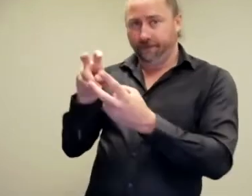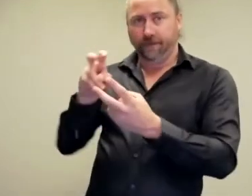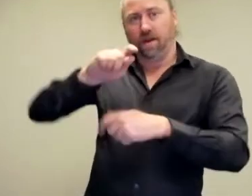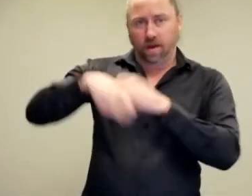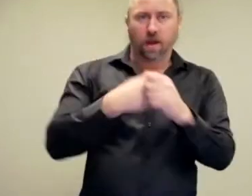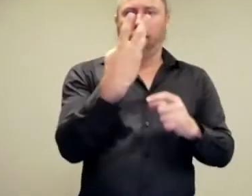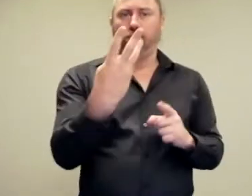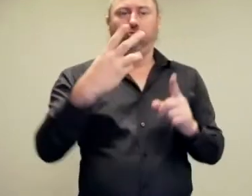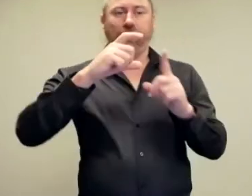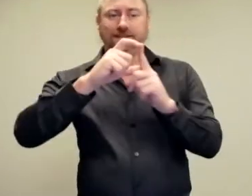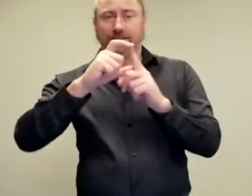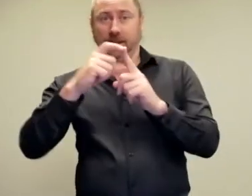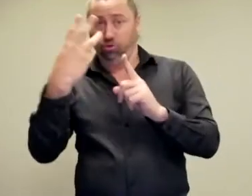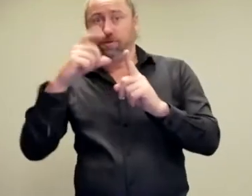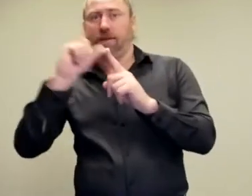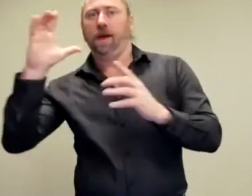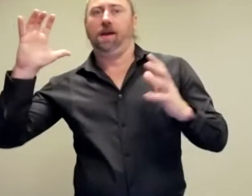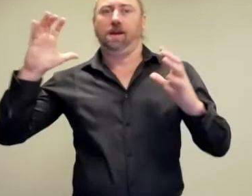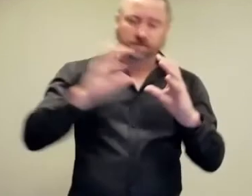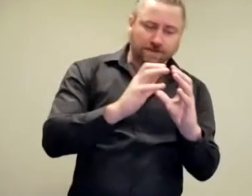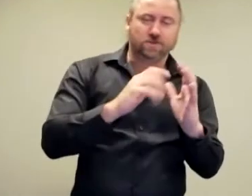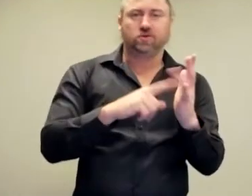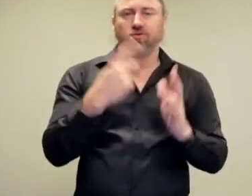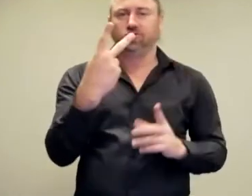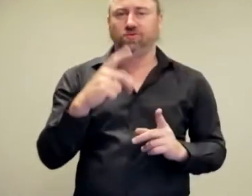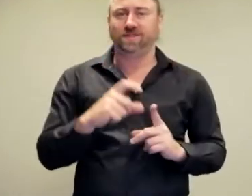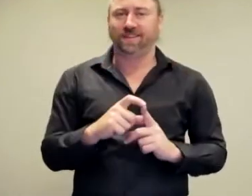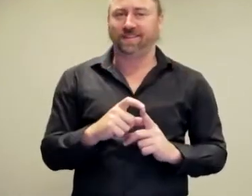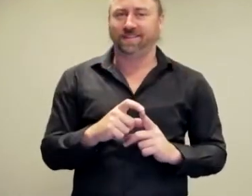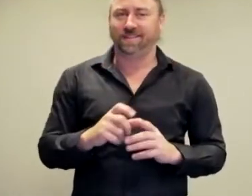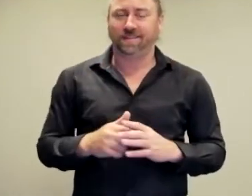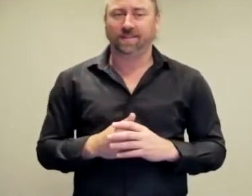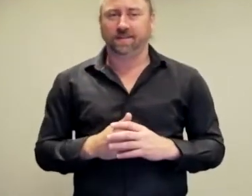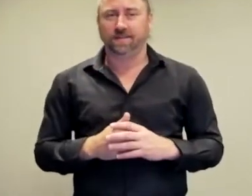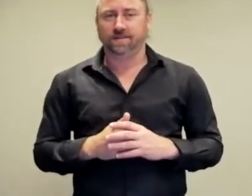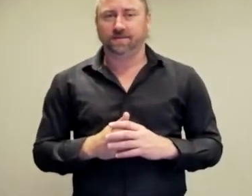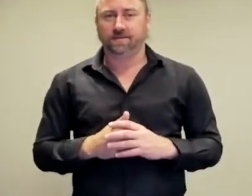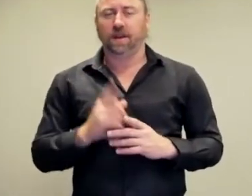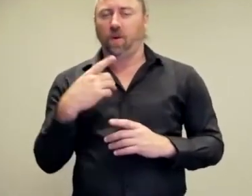compress into two dimensions. I now find ways to –